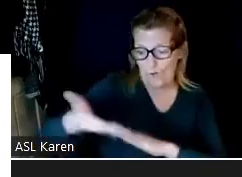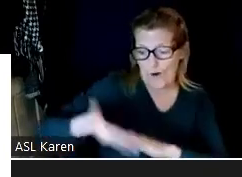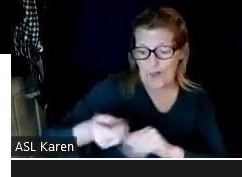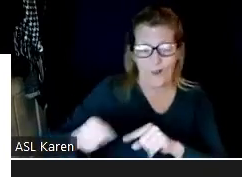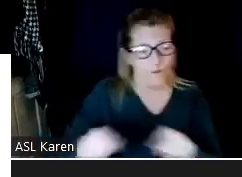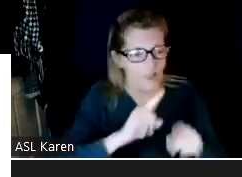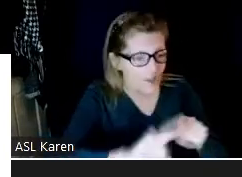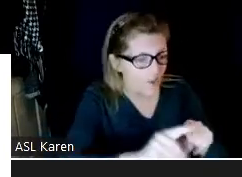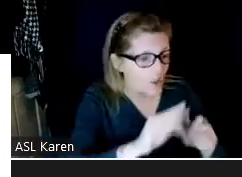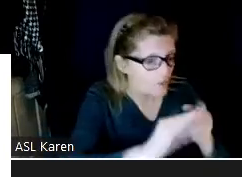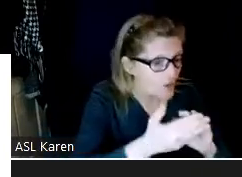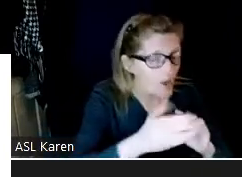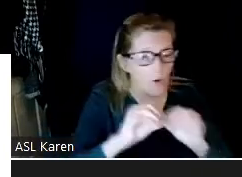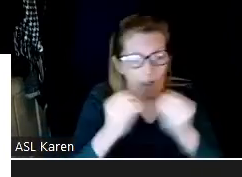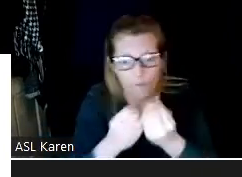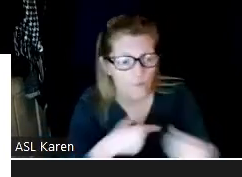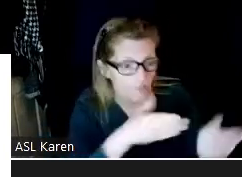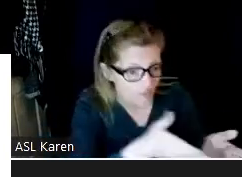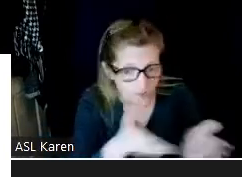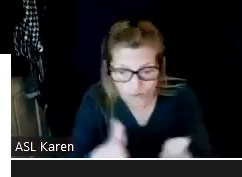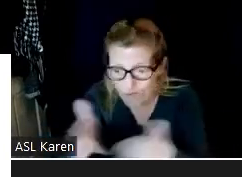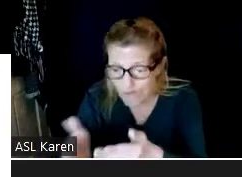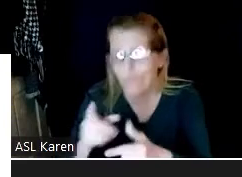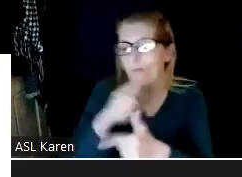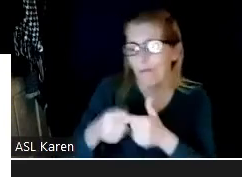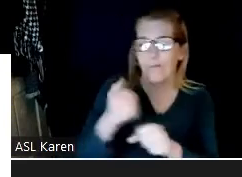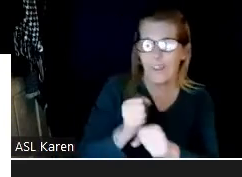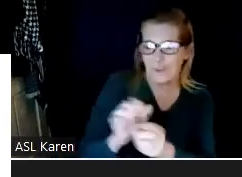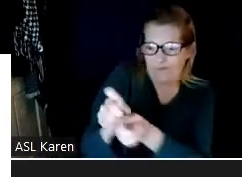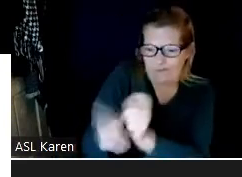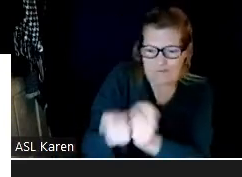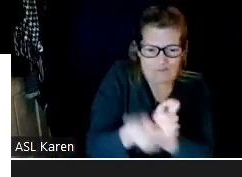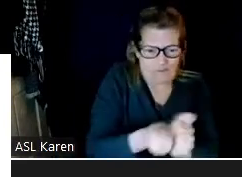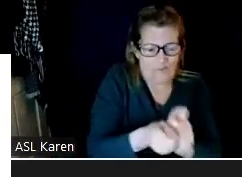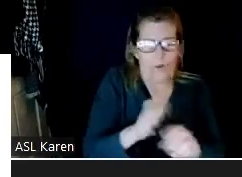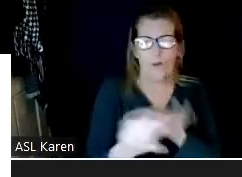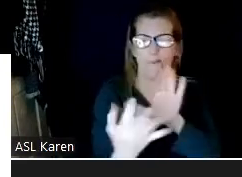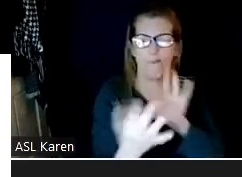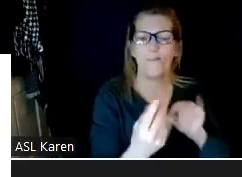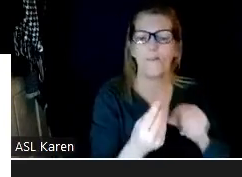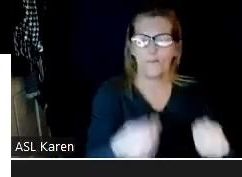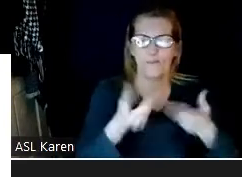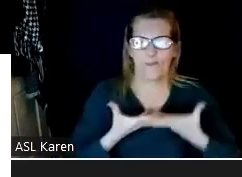community organizations, and made some significant changes based on the feedback they 15:08:03 provided.